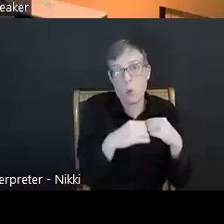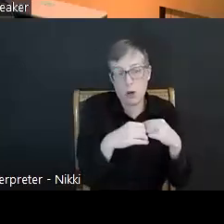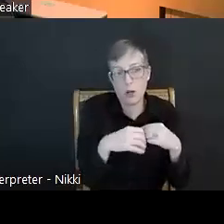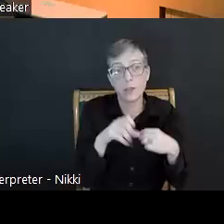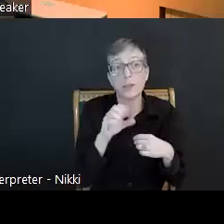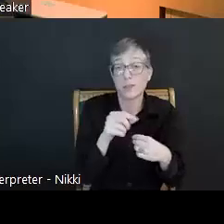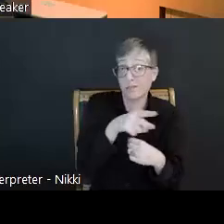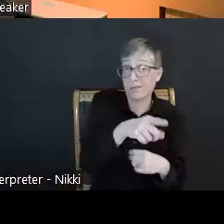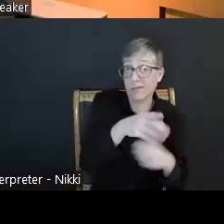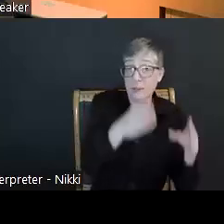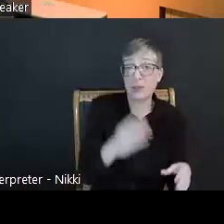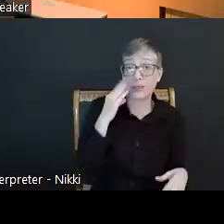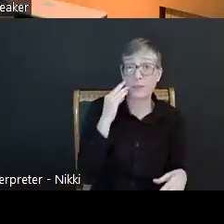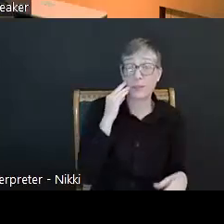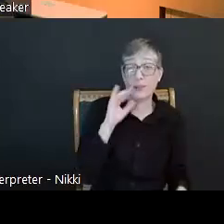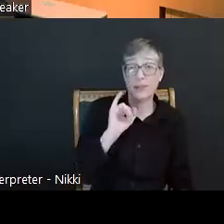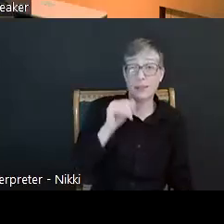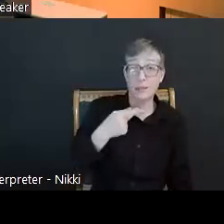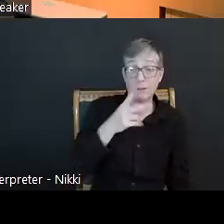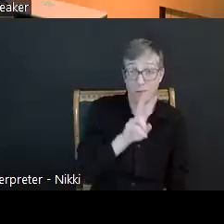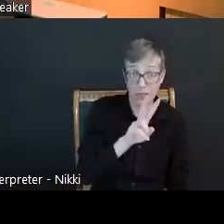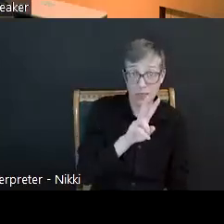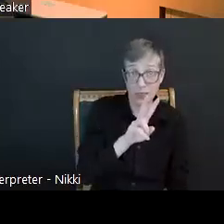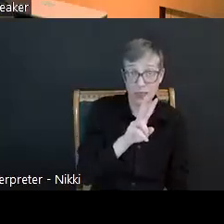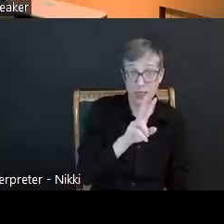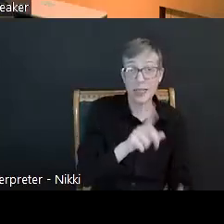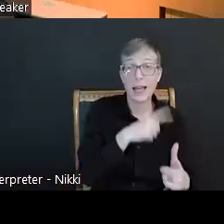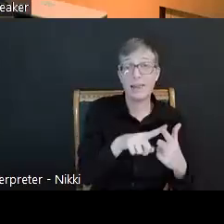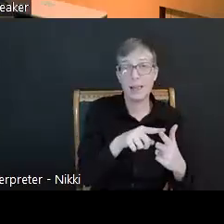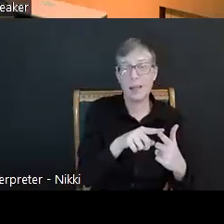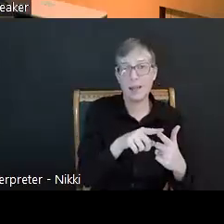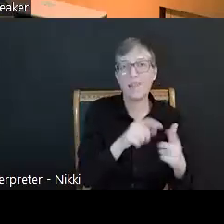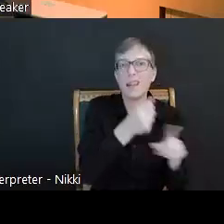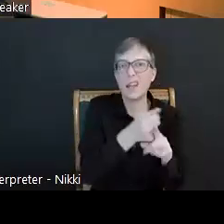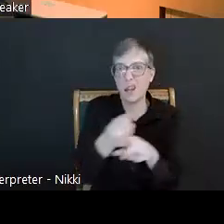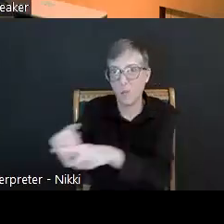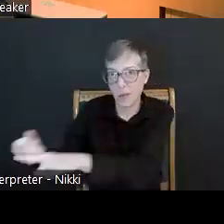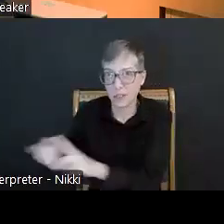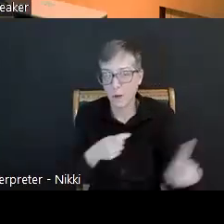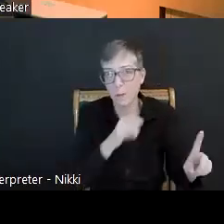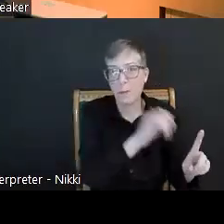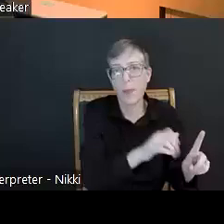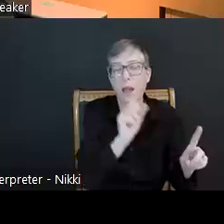violence and then subsequent Fallout um really have varied contextual stressors and needs and